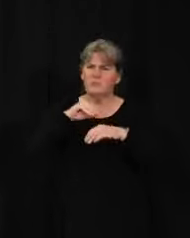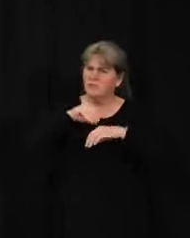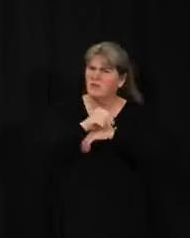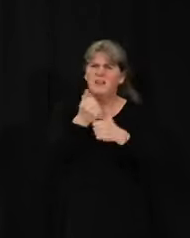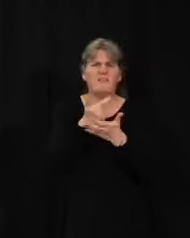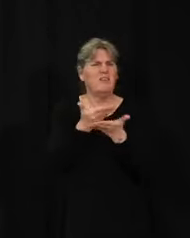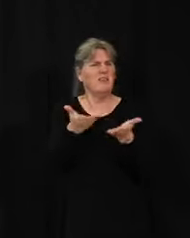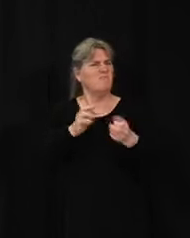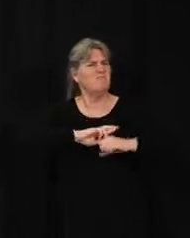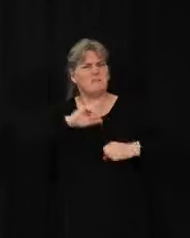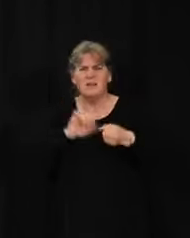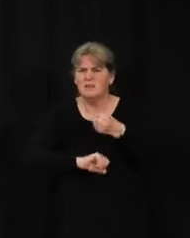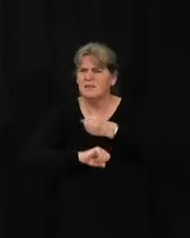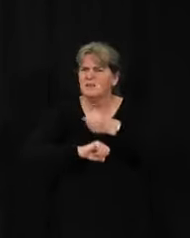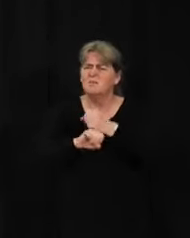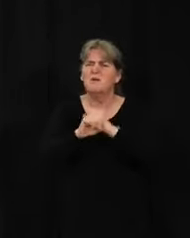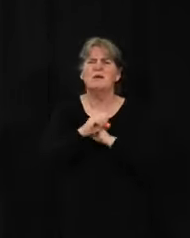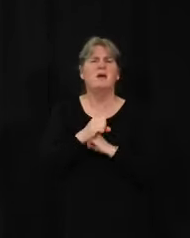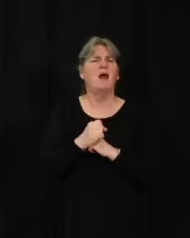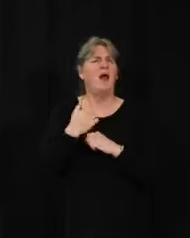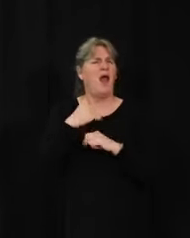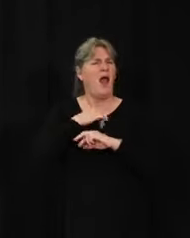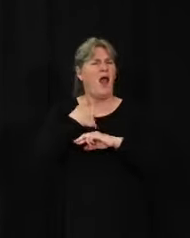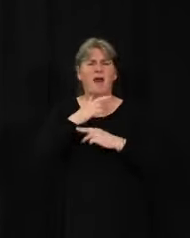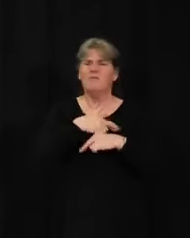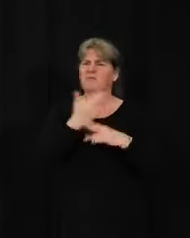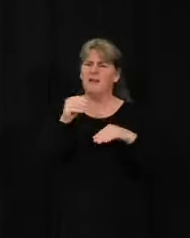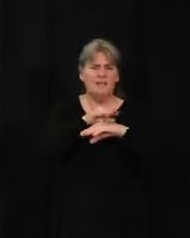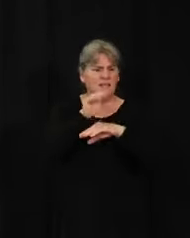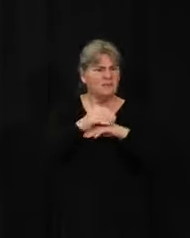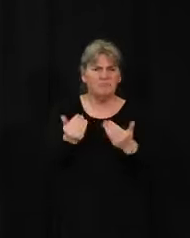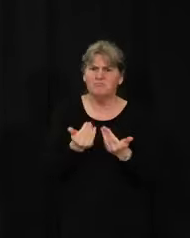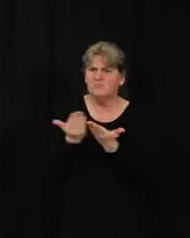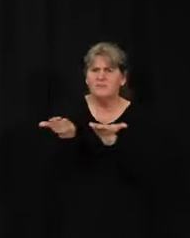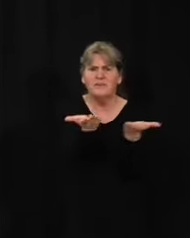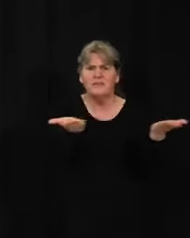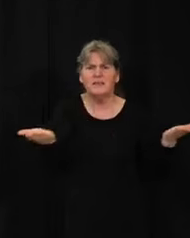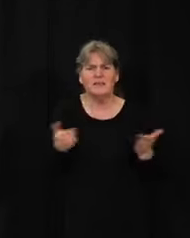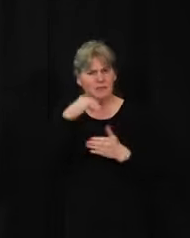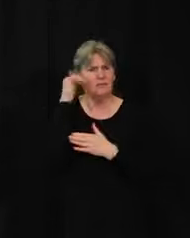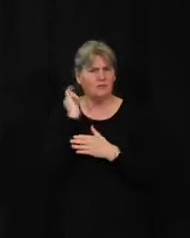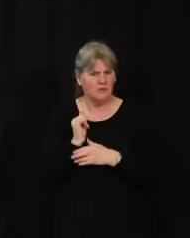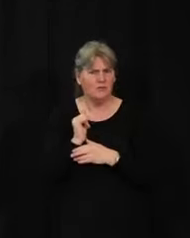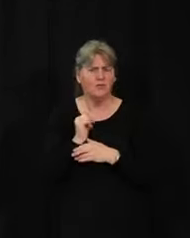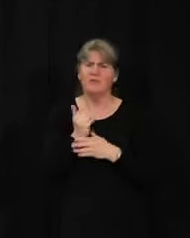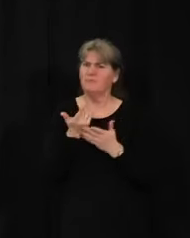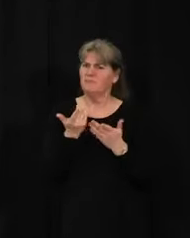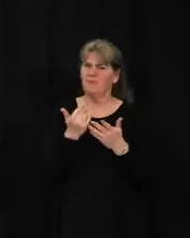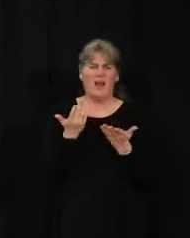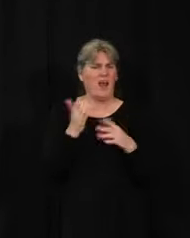The mental health and wellness hubs continue to provide services throughout the Yukon, and counselling services are